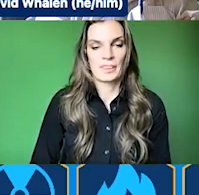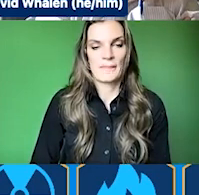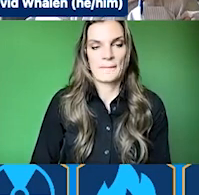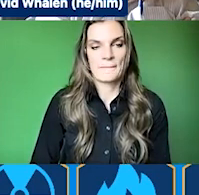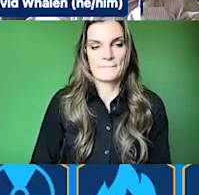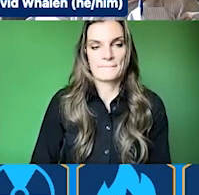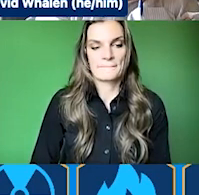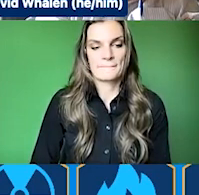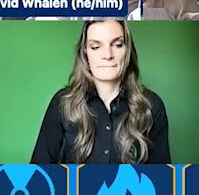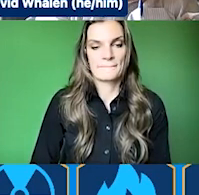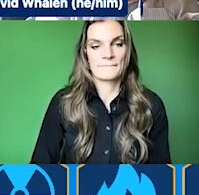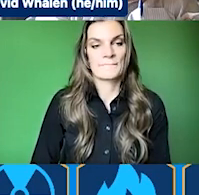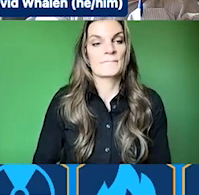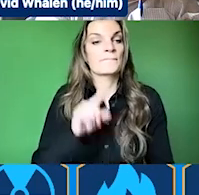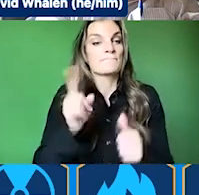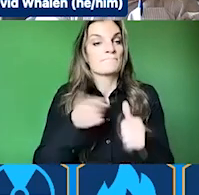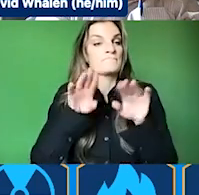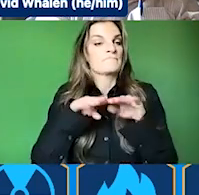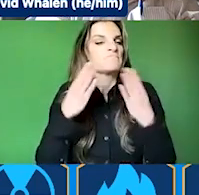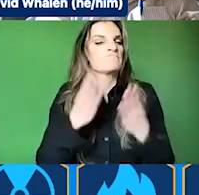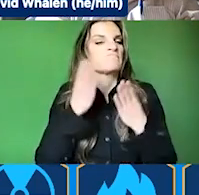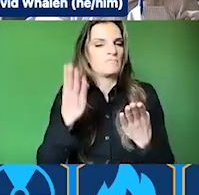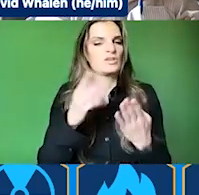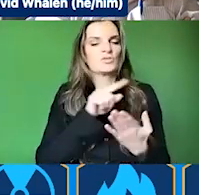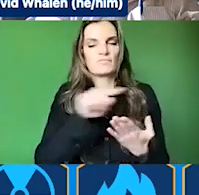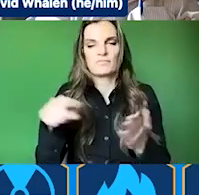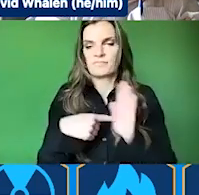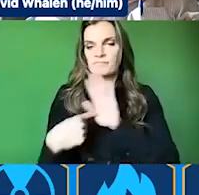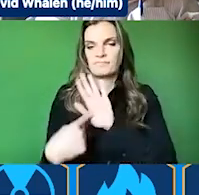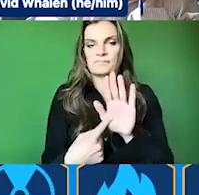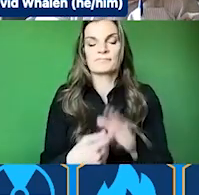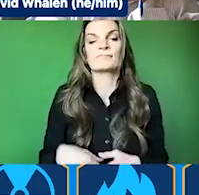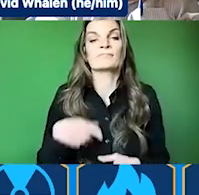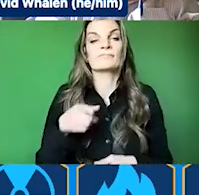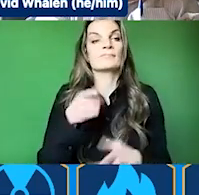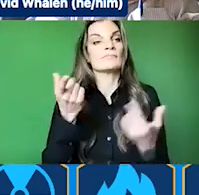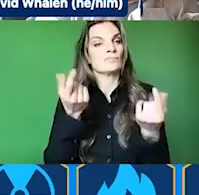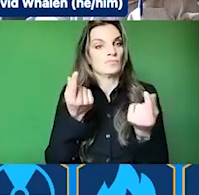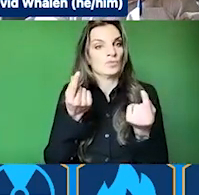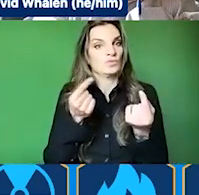initial recommendations for things that can be done on an institutional level. And that